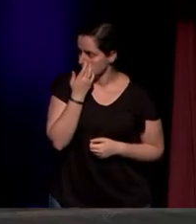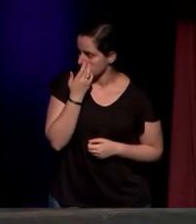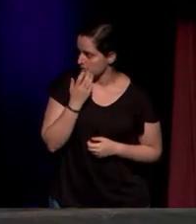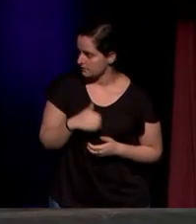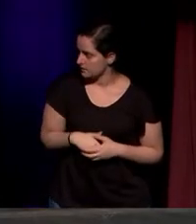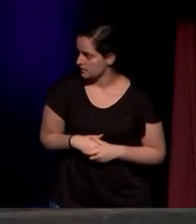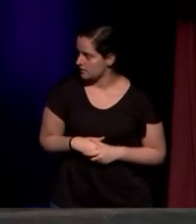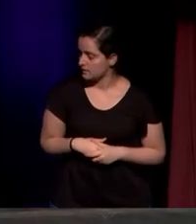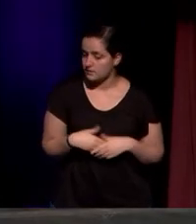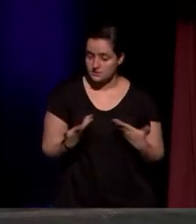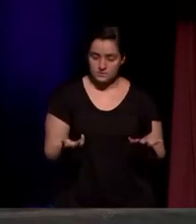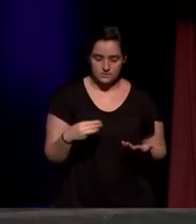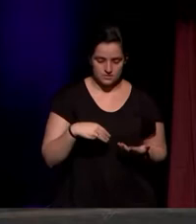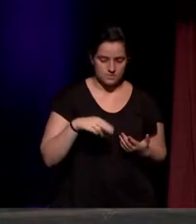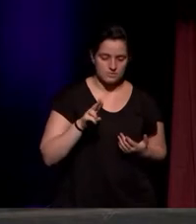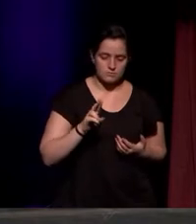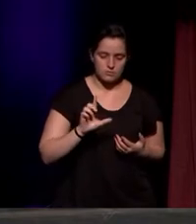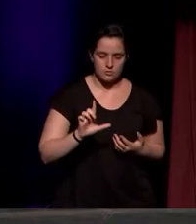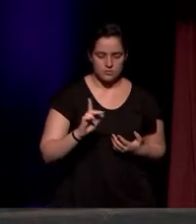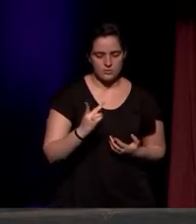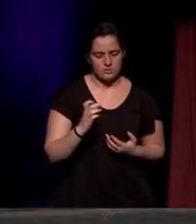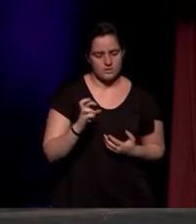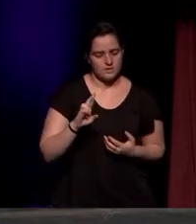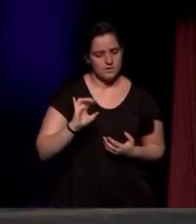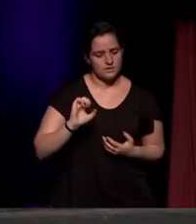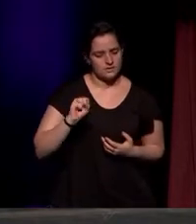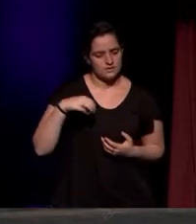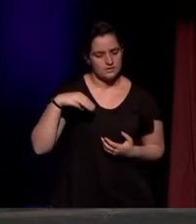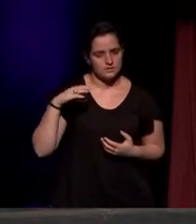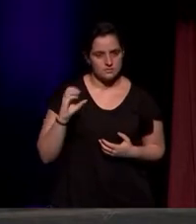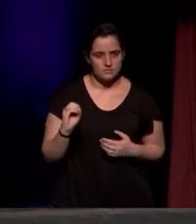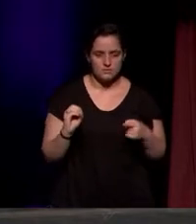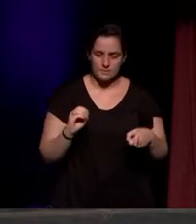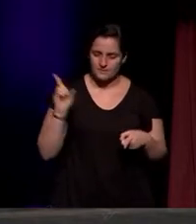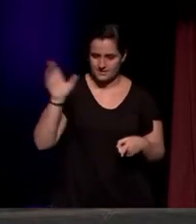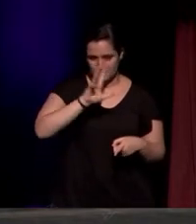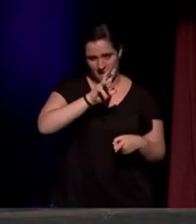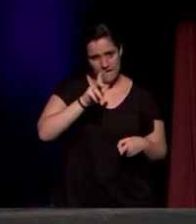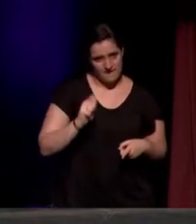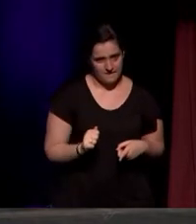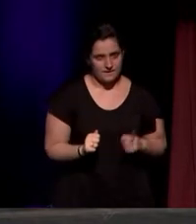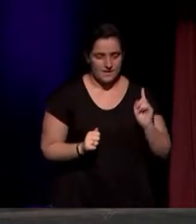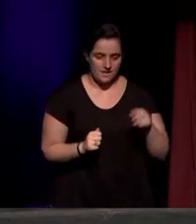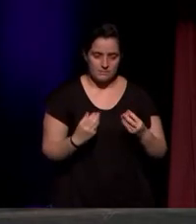womanhood, know that the African continent is a very diverse continent,